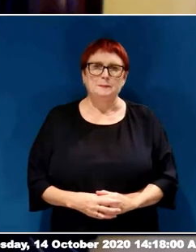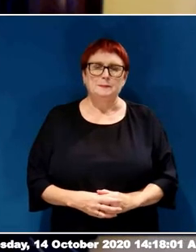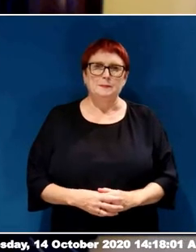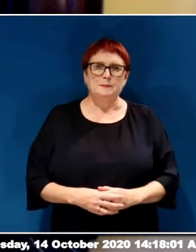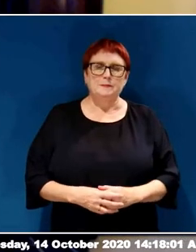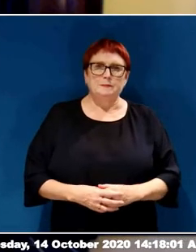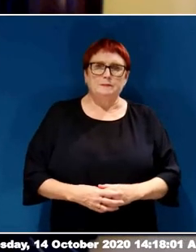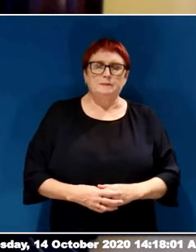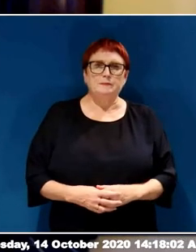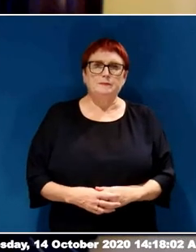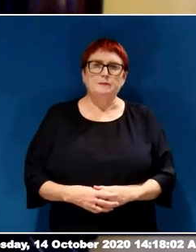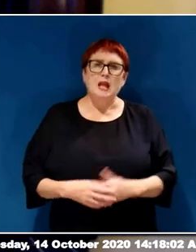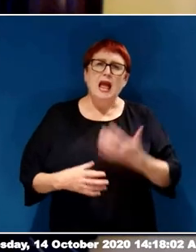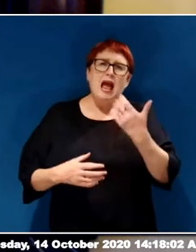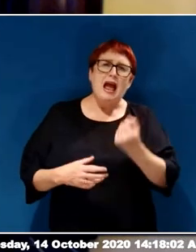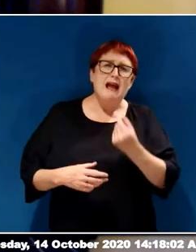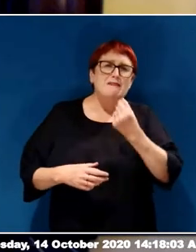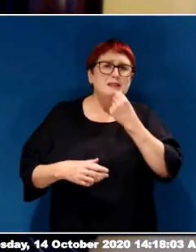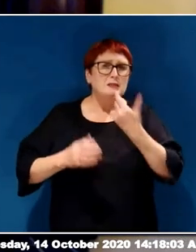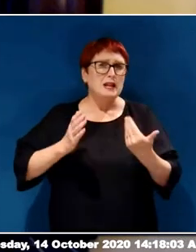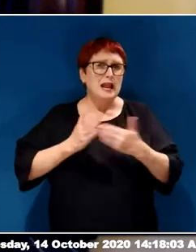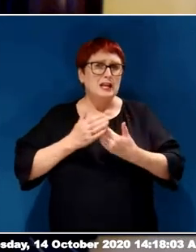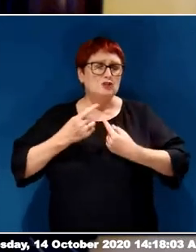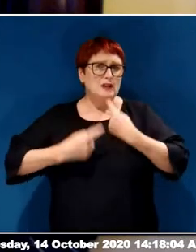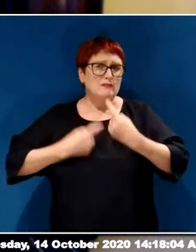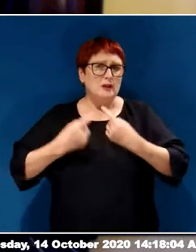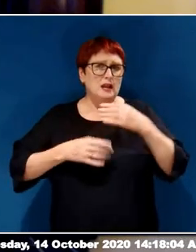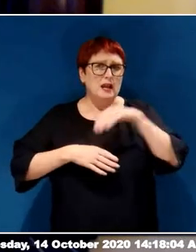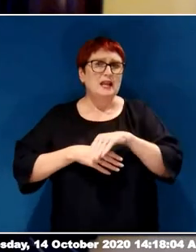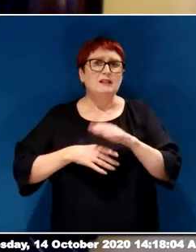the Professional Standards for Teachers, but they remain very generic and I